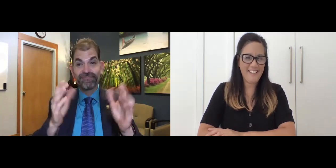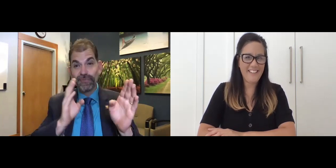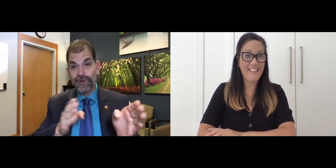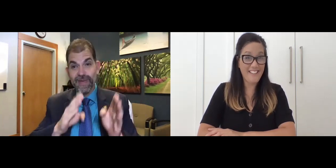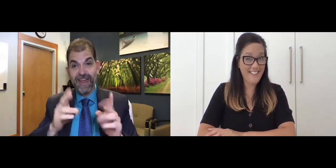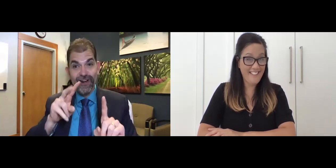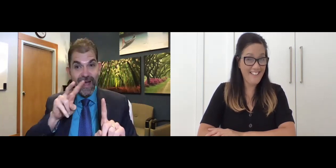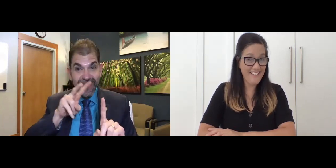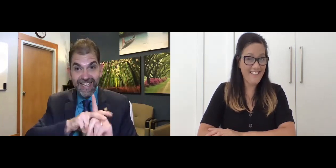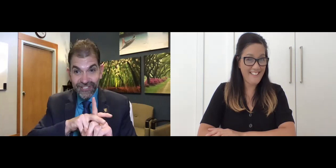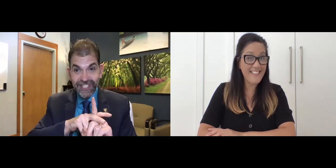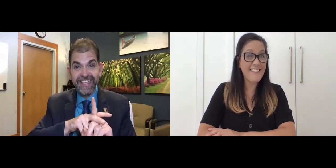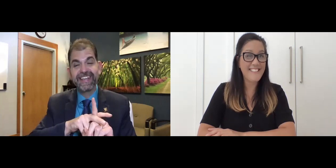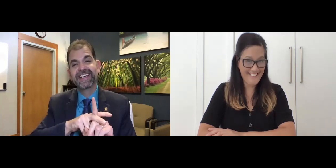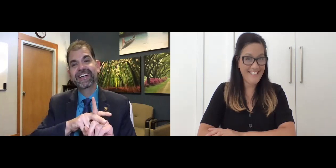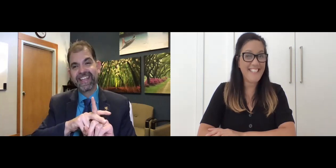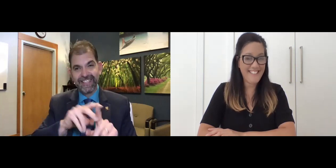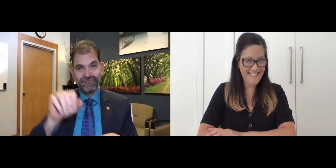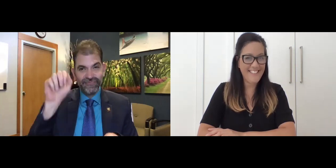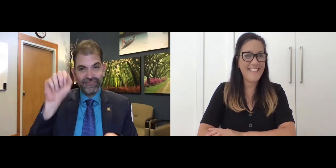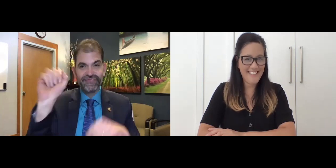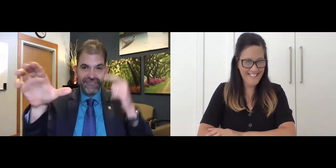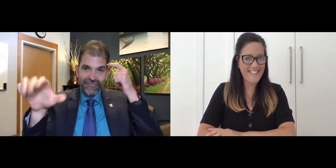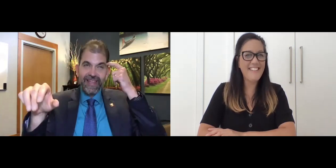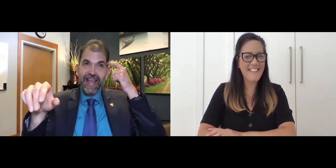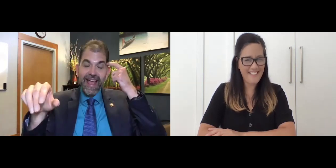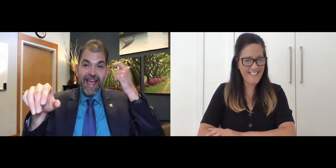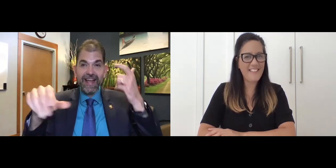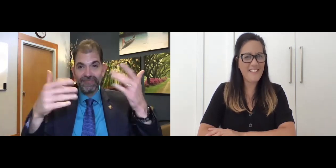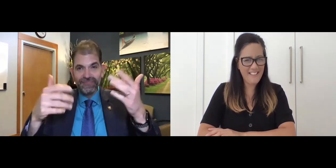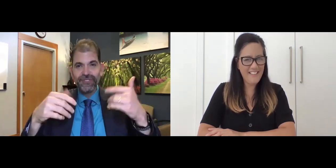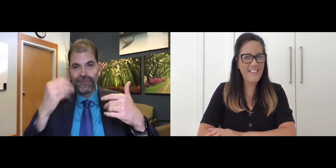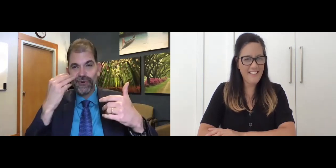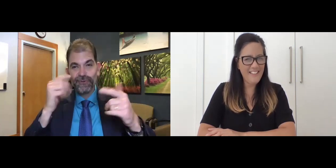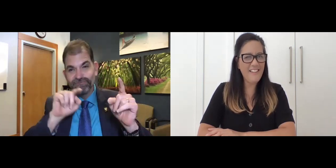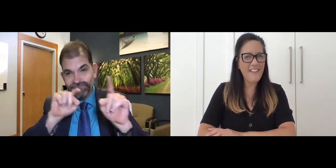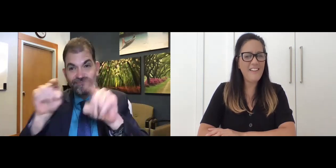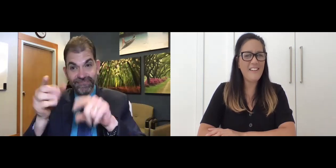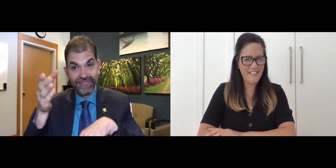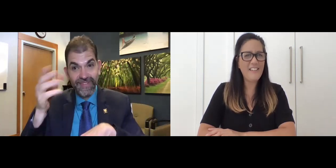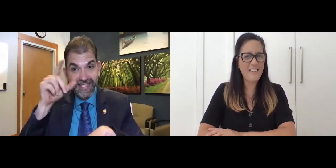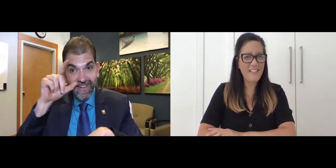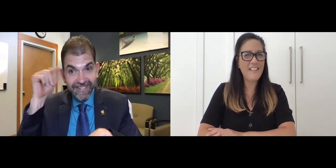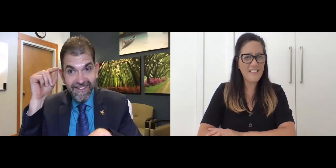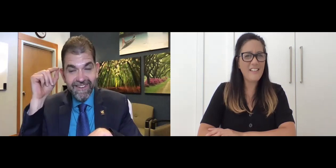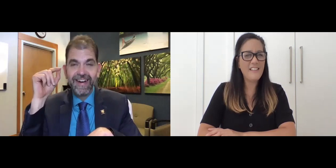So I went ahead and prepared my application for Gallaudet University